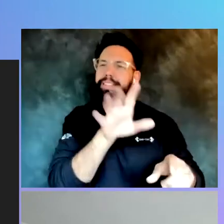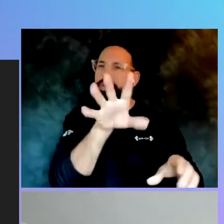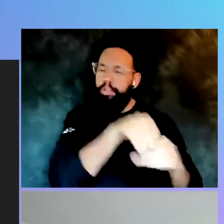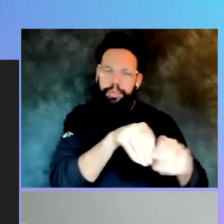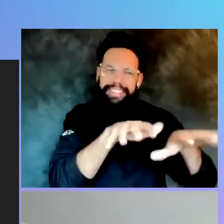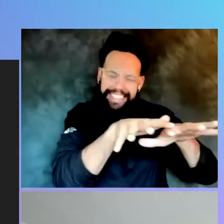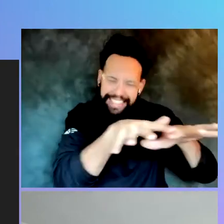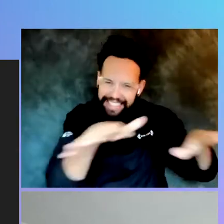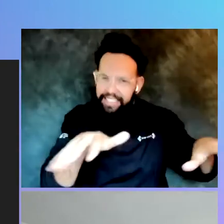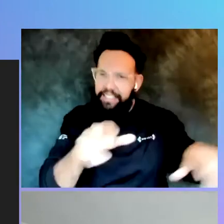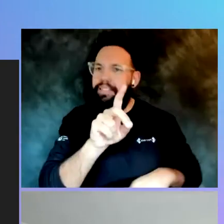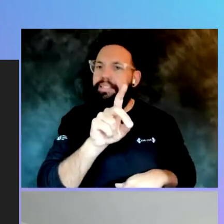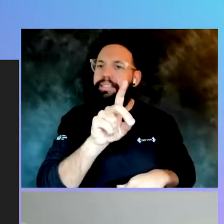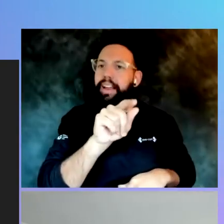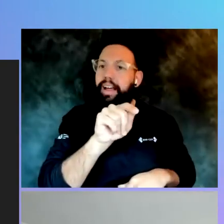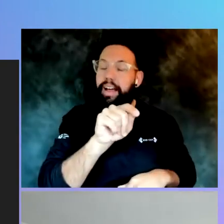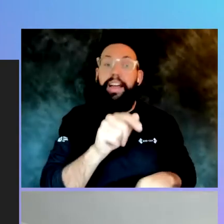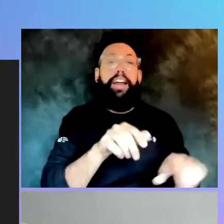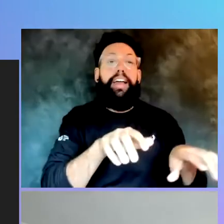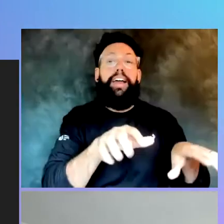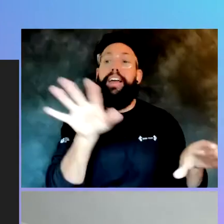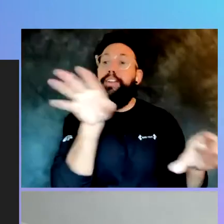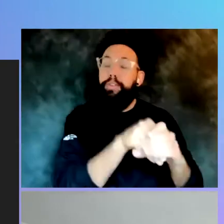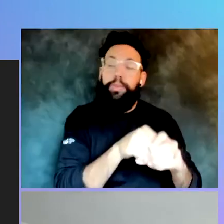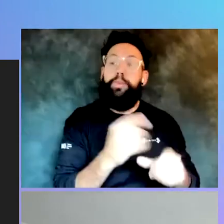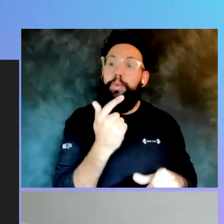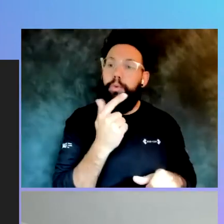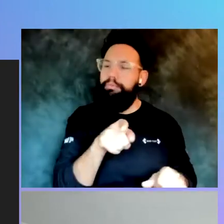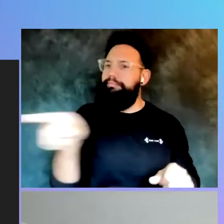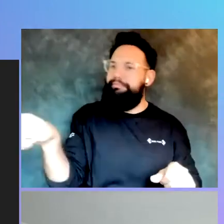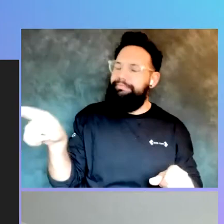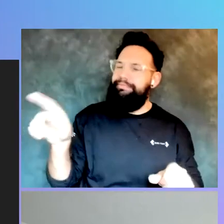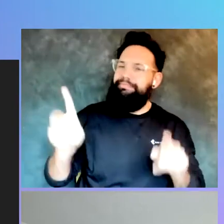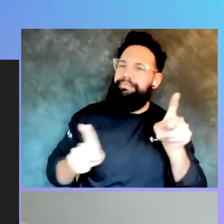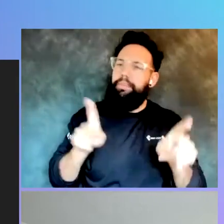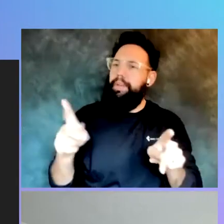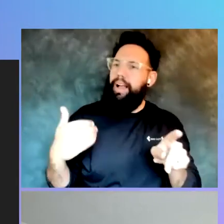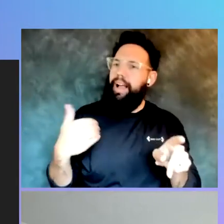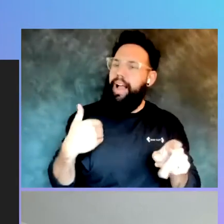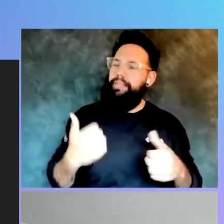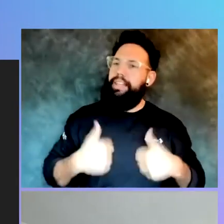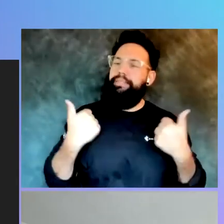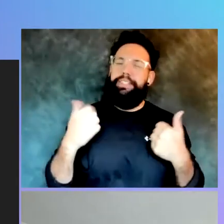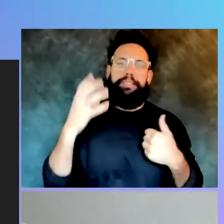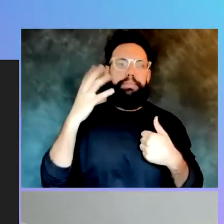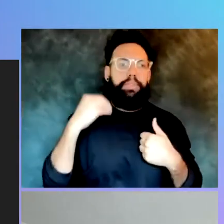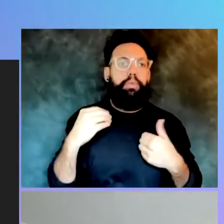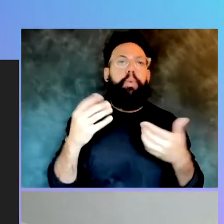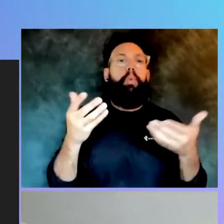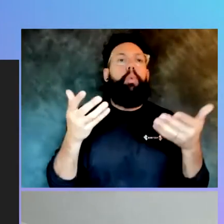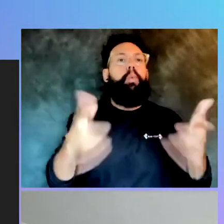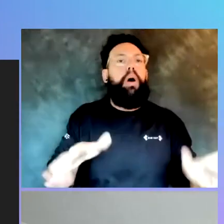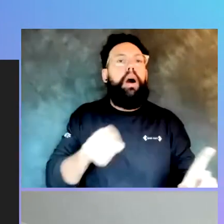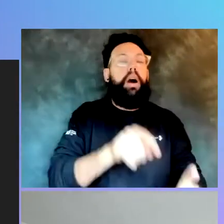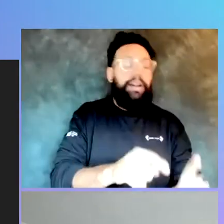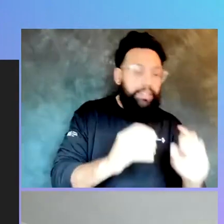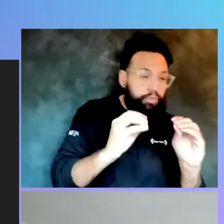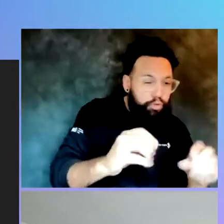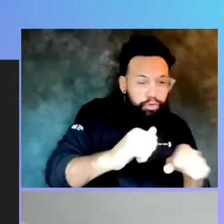that the AI system does not inadvertently exclude or